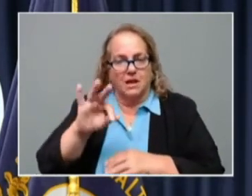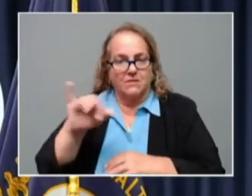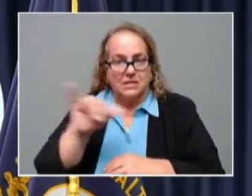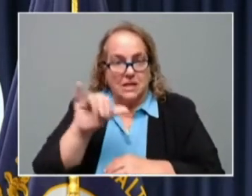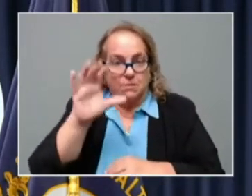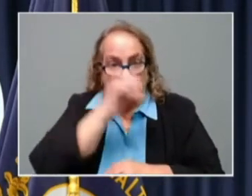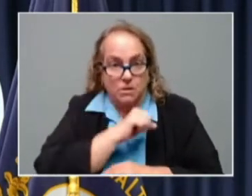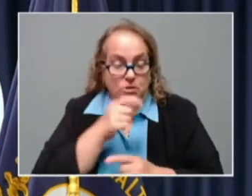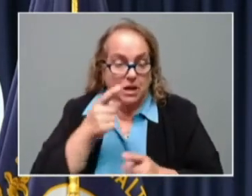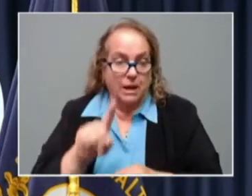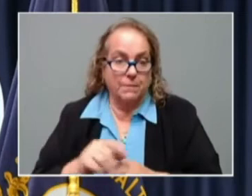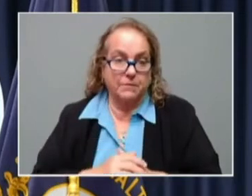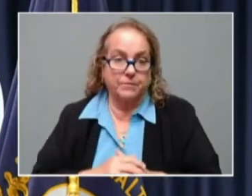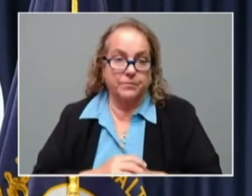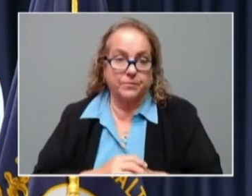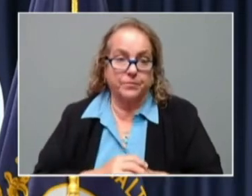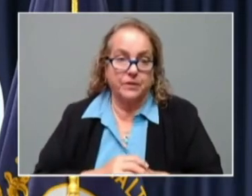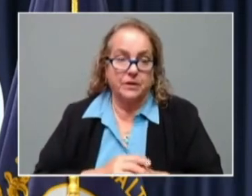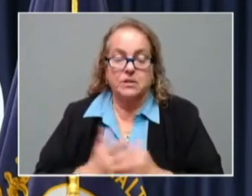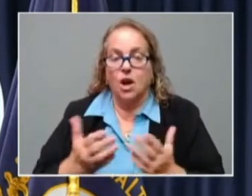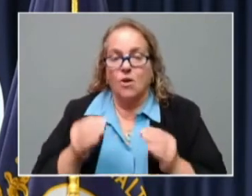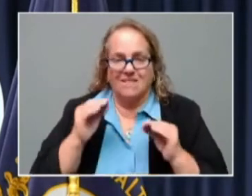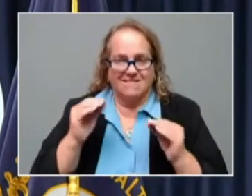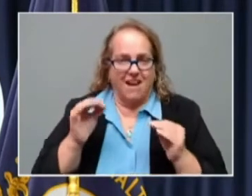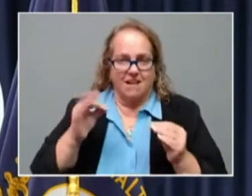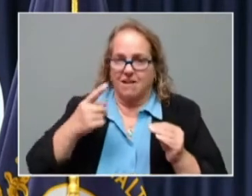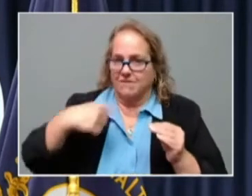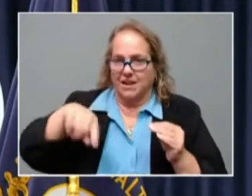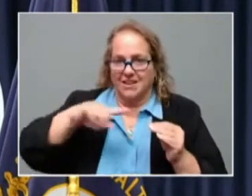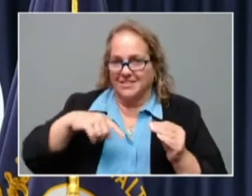Right. So, so none of us have ever been up against Covid or the delta variant